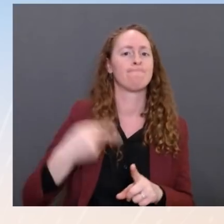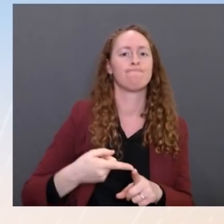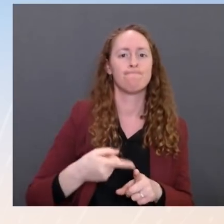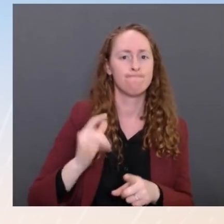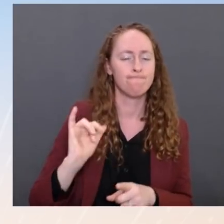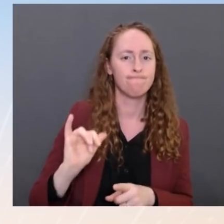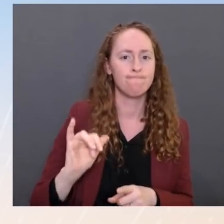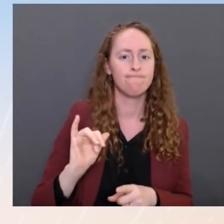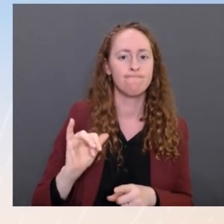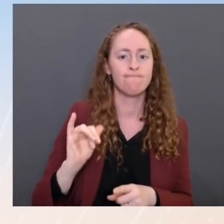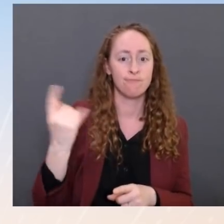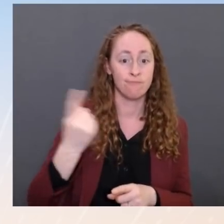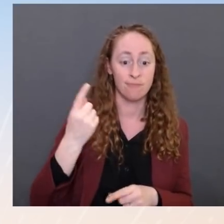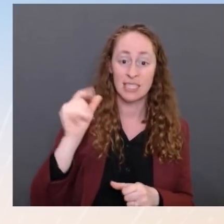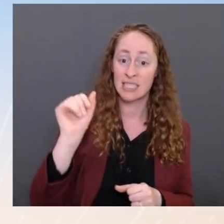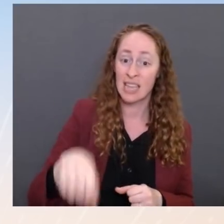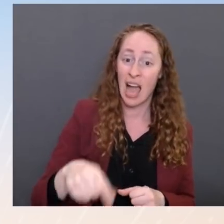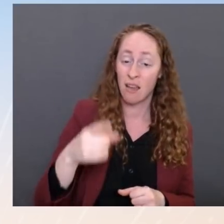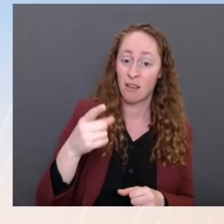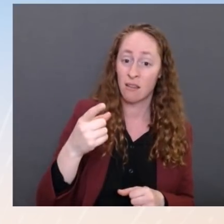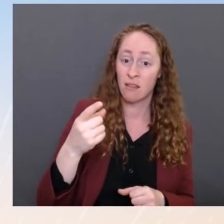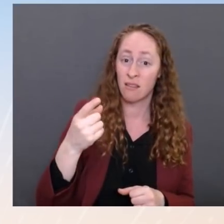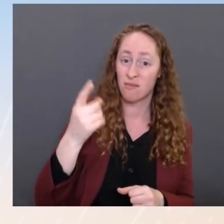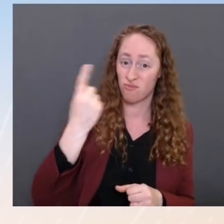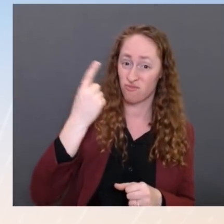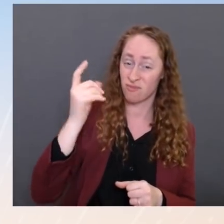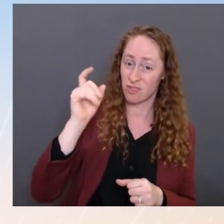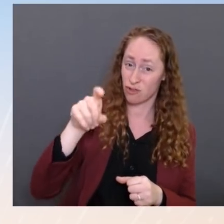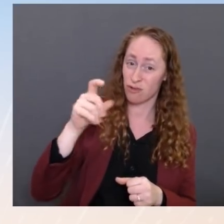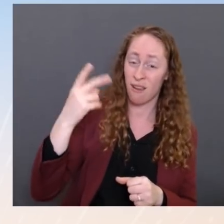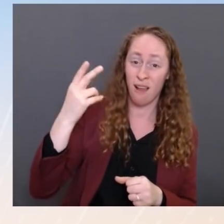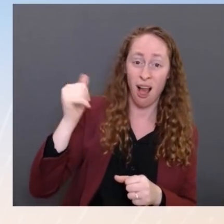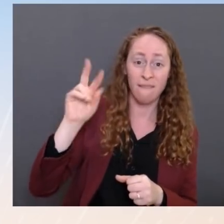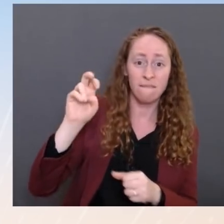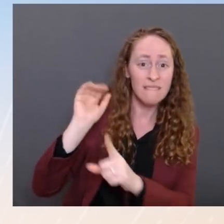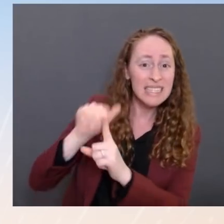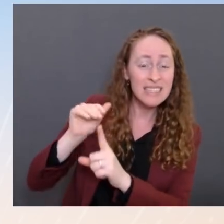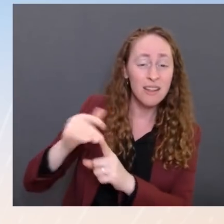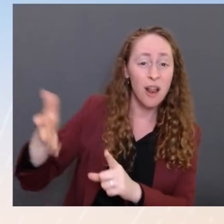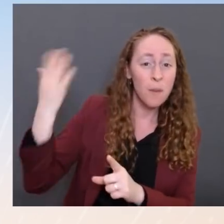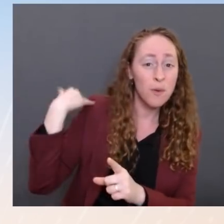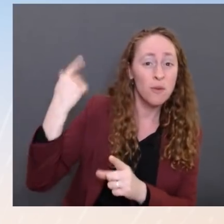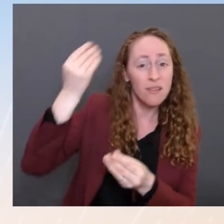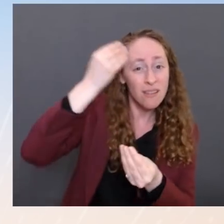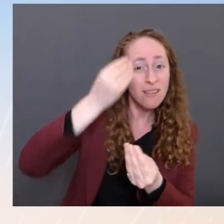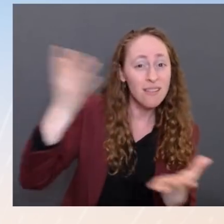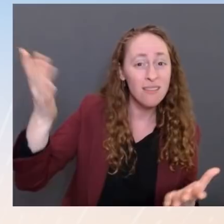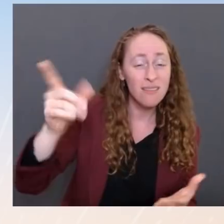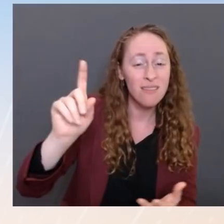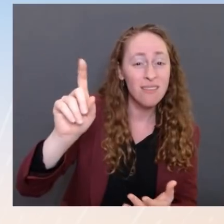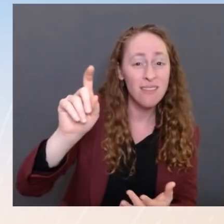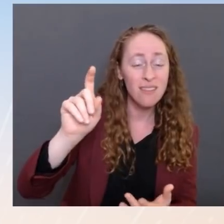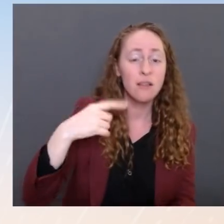And any woman following this on any mom's list or whatever has known of rumblings of this crisis